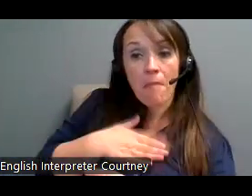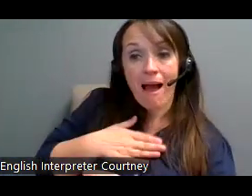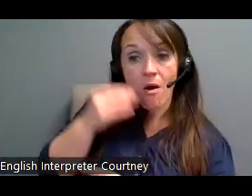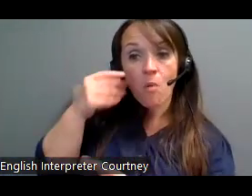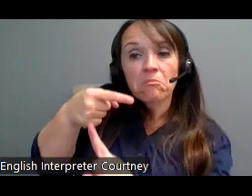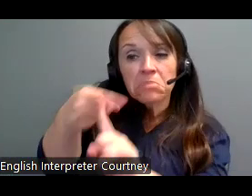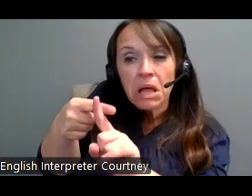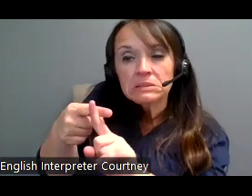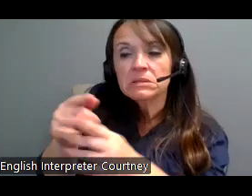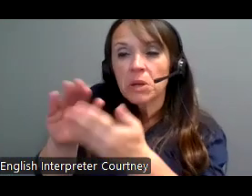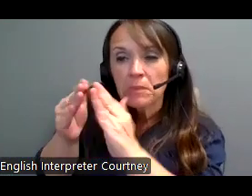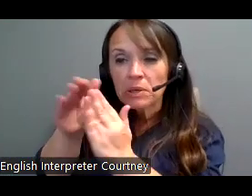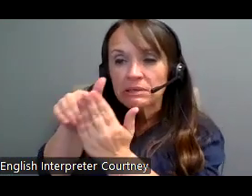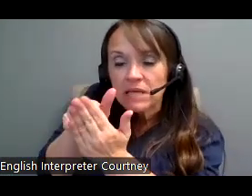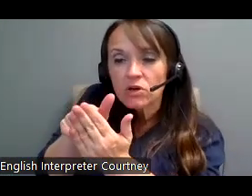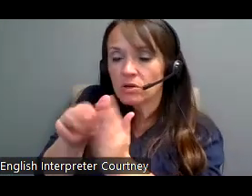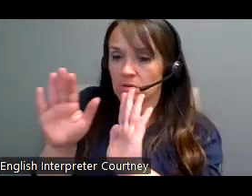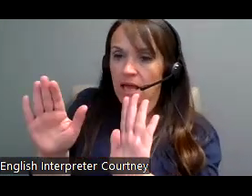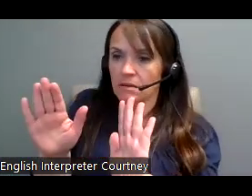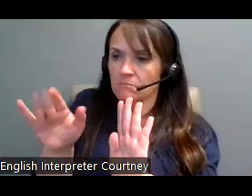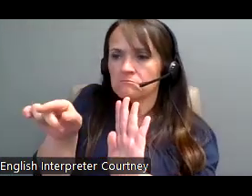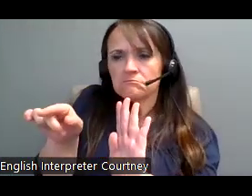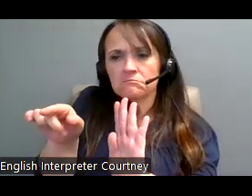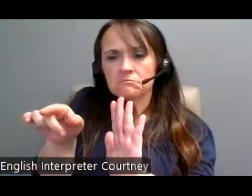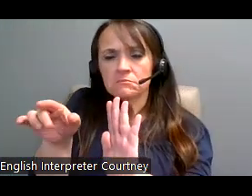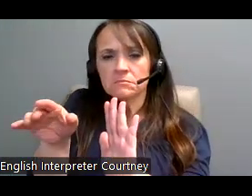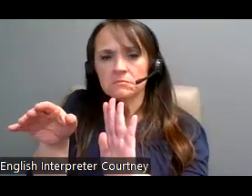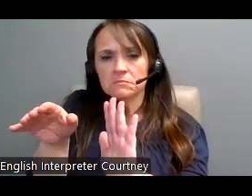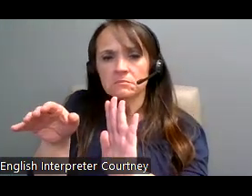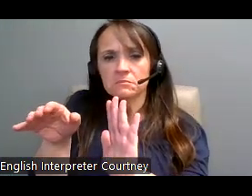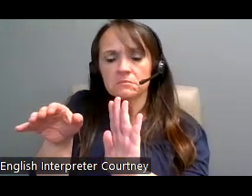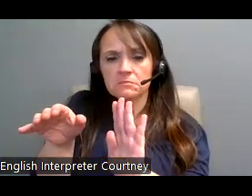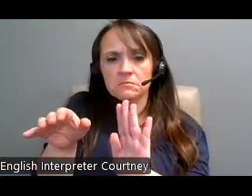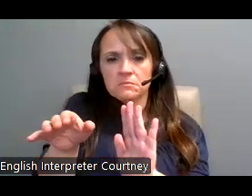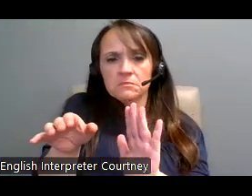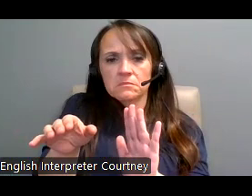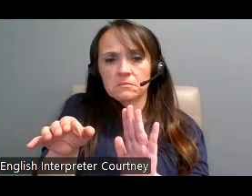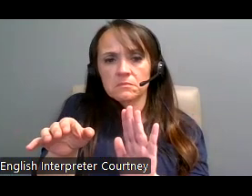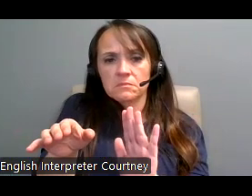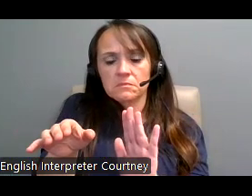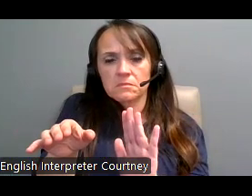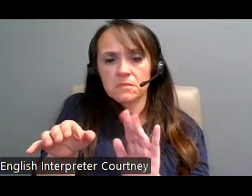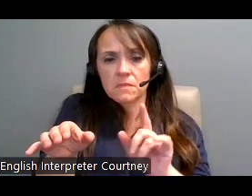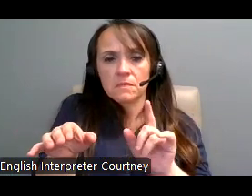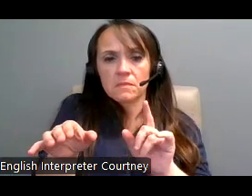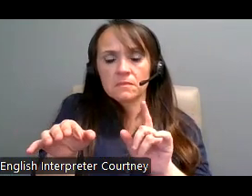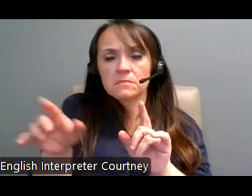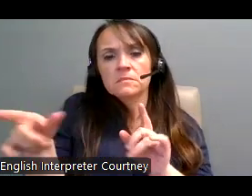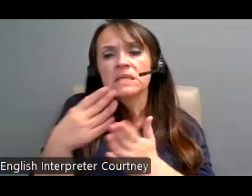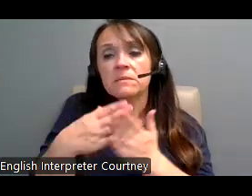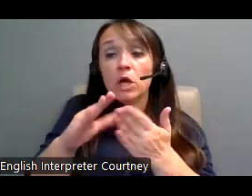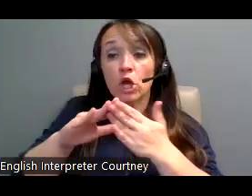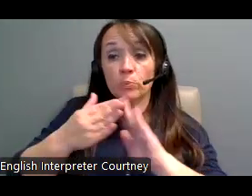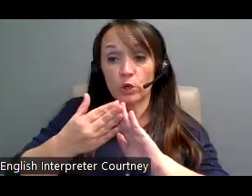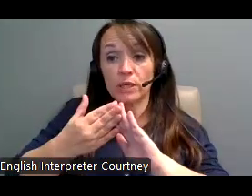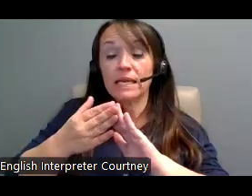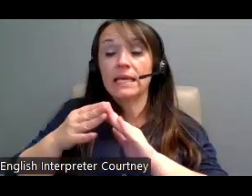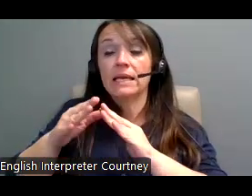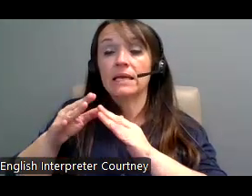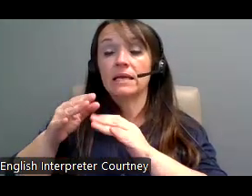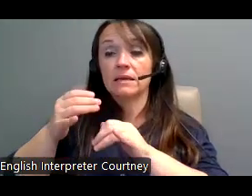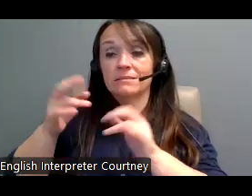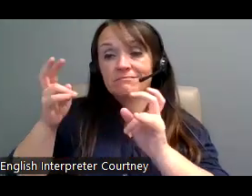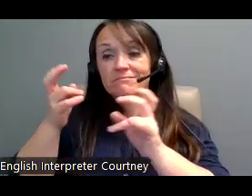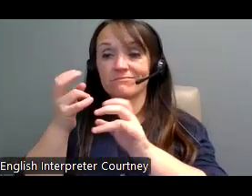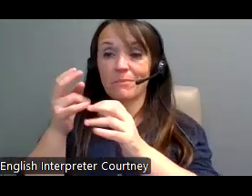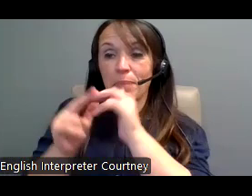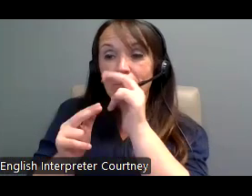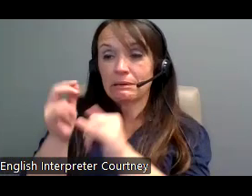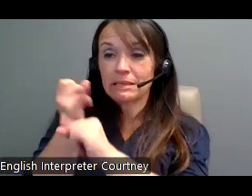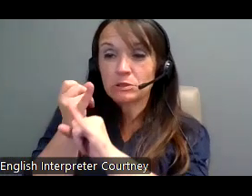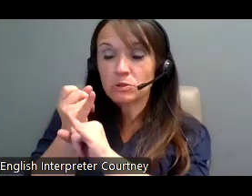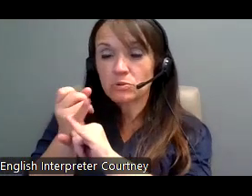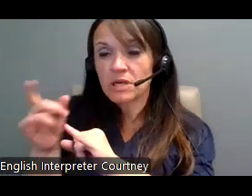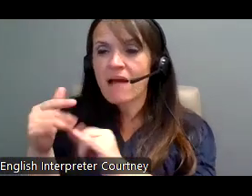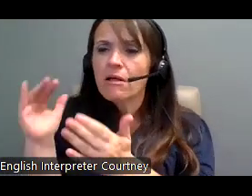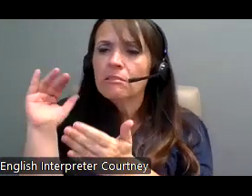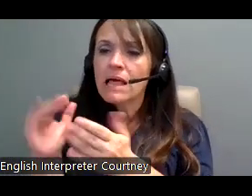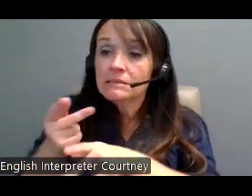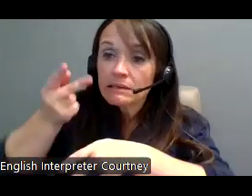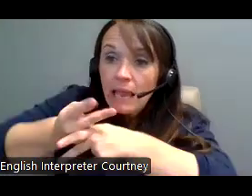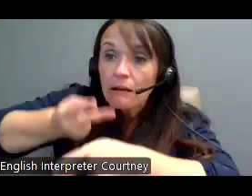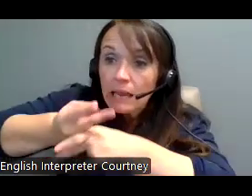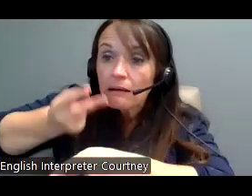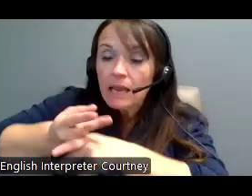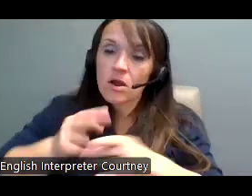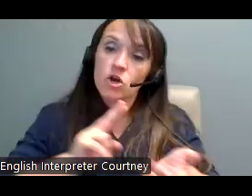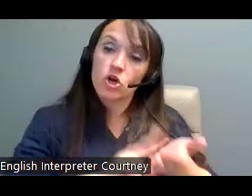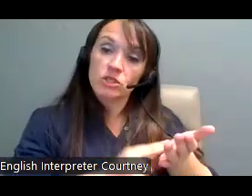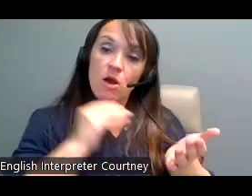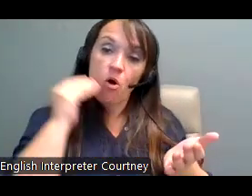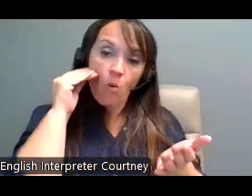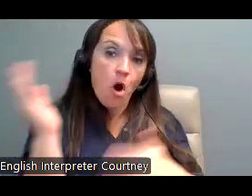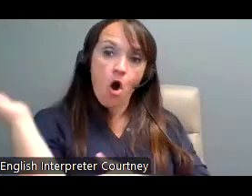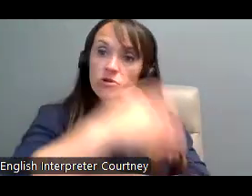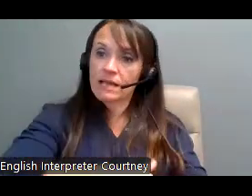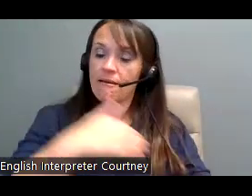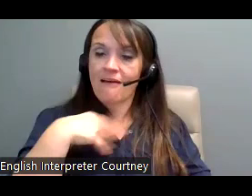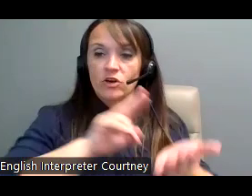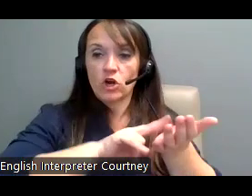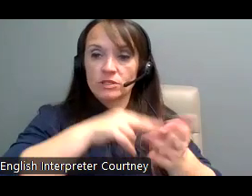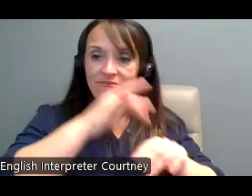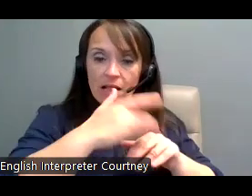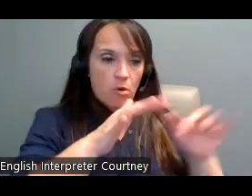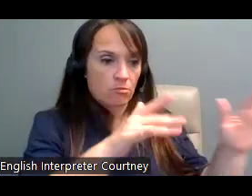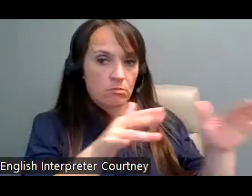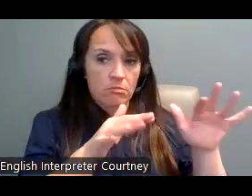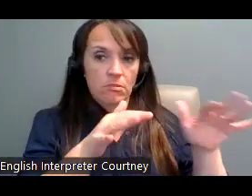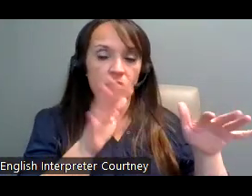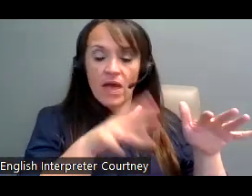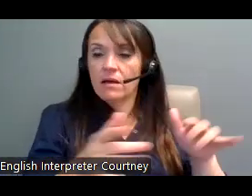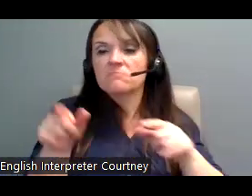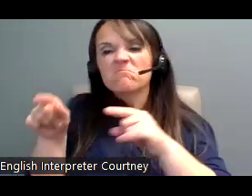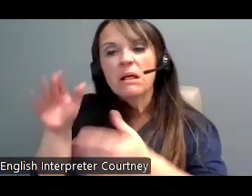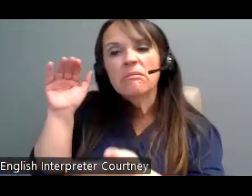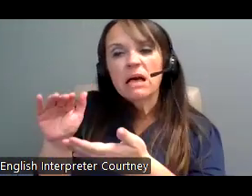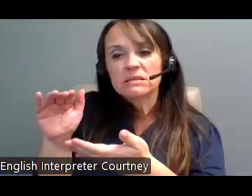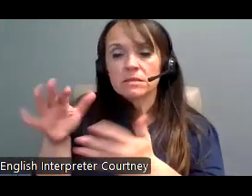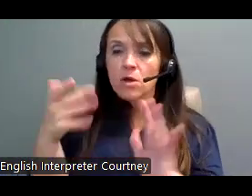specifically defined setting, they are usually considered institutions, they have a lower level of care than a nursing facility so you may not be able to get any waiver services while living in a CRCF so you have to be very careful where your choosing to live